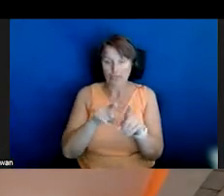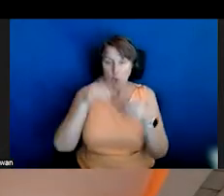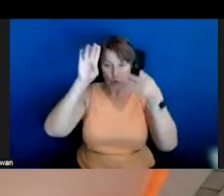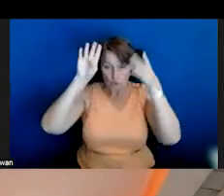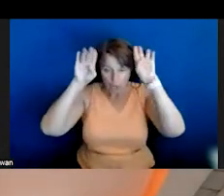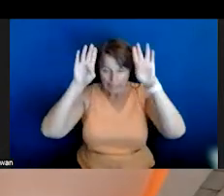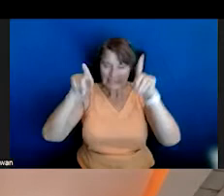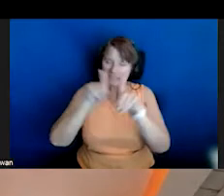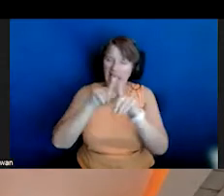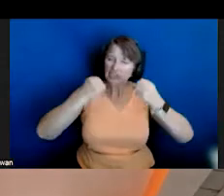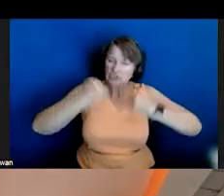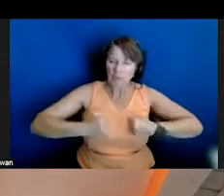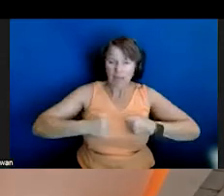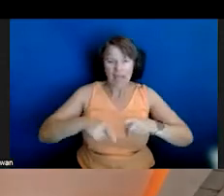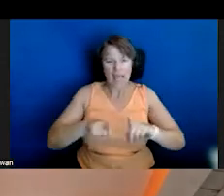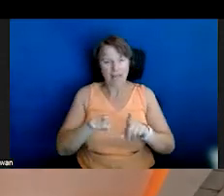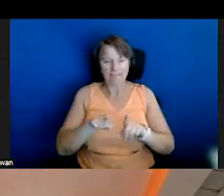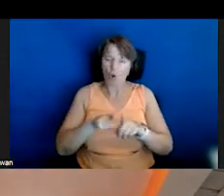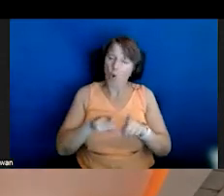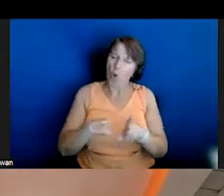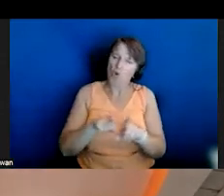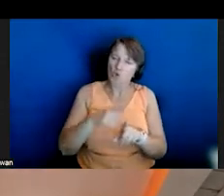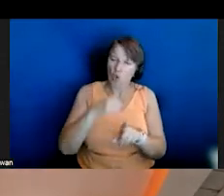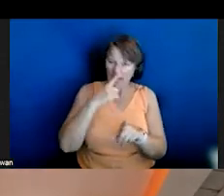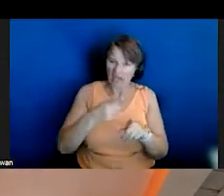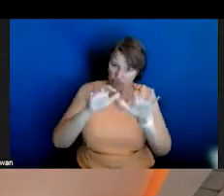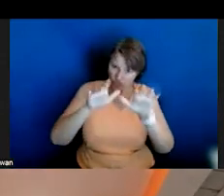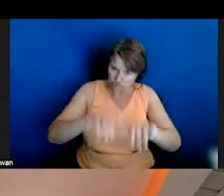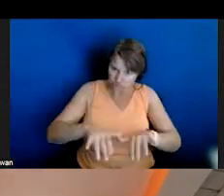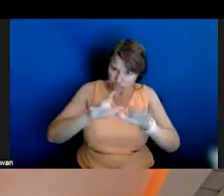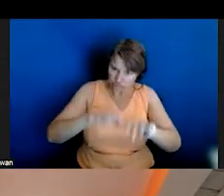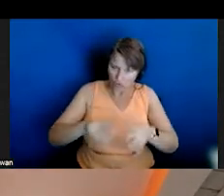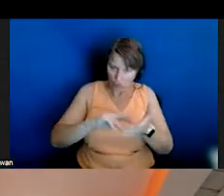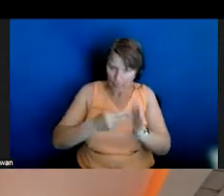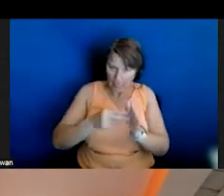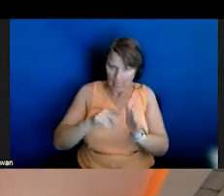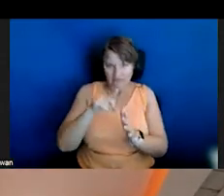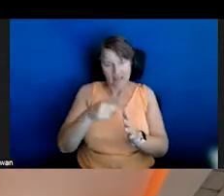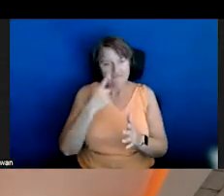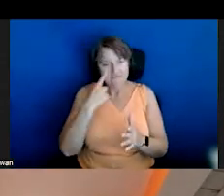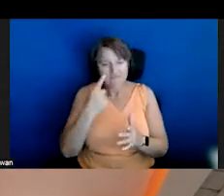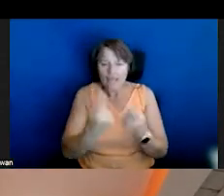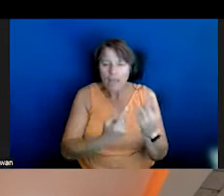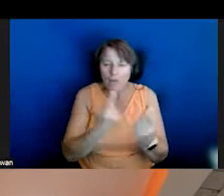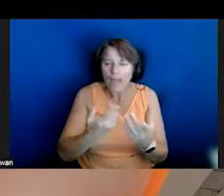and feral, but they're also quiet, they can type. They find their way into the domestic life.